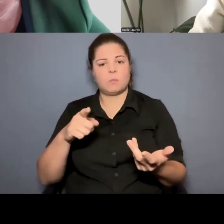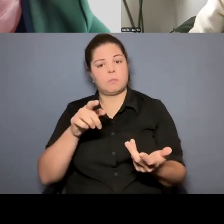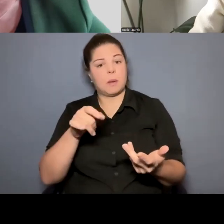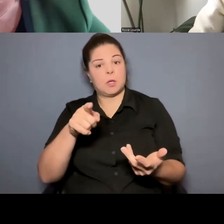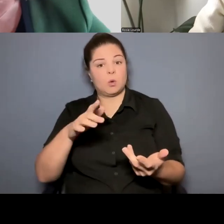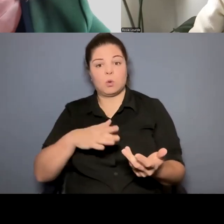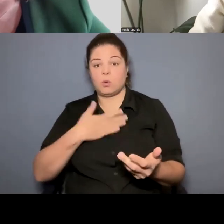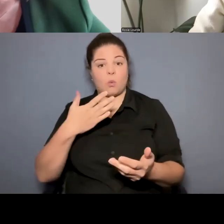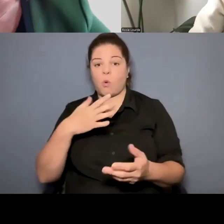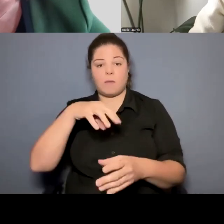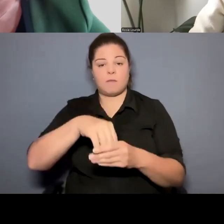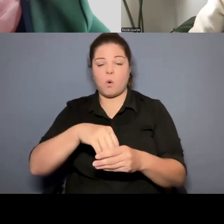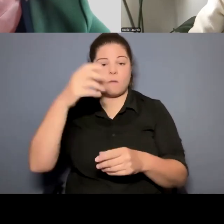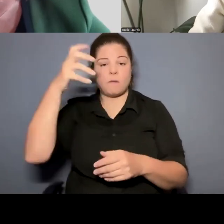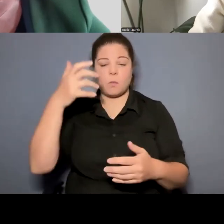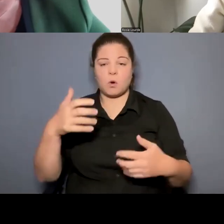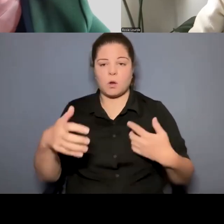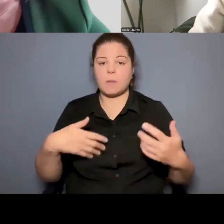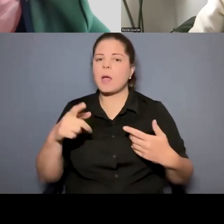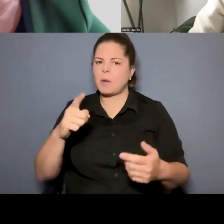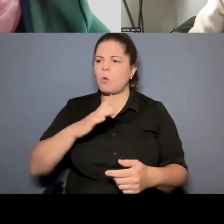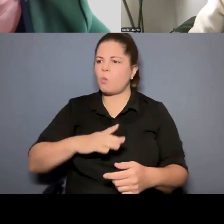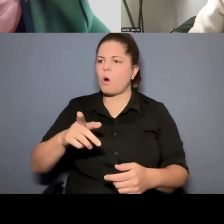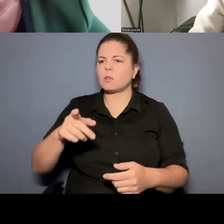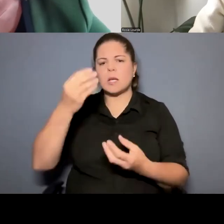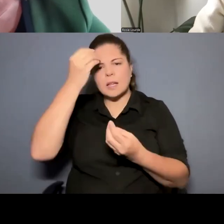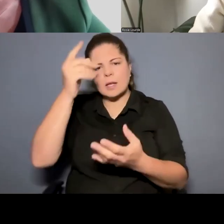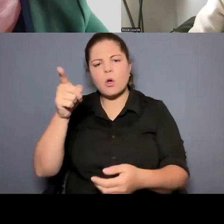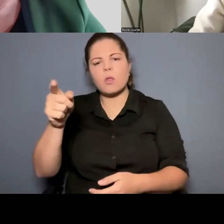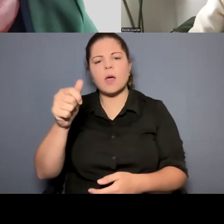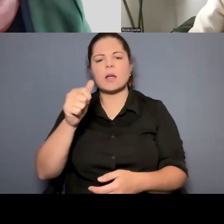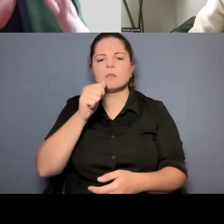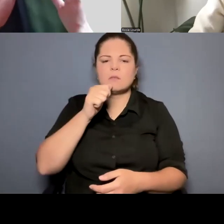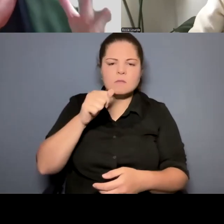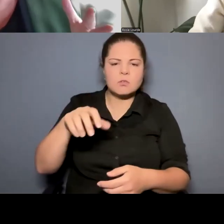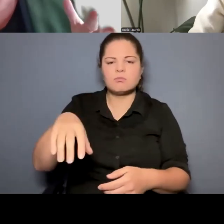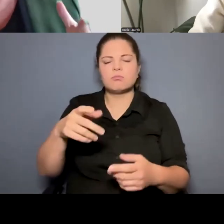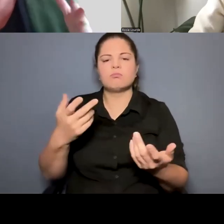you might want the venue to know, situations have happened. This is a middle ground that